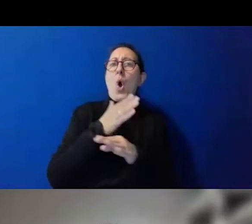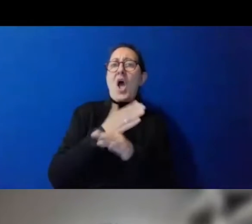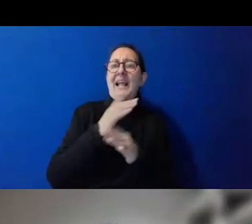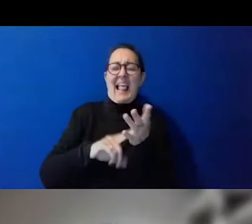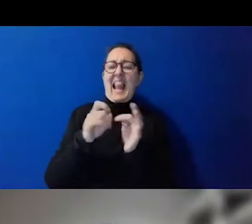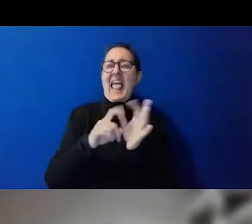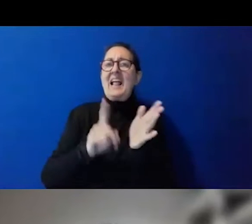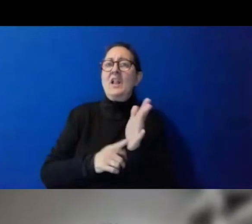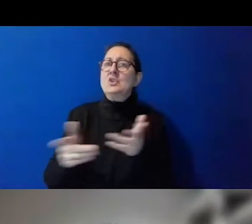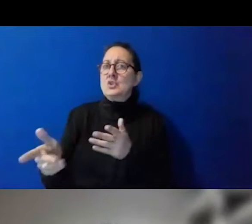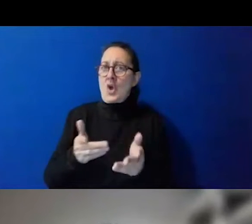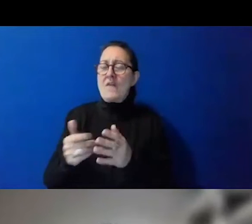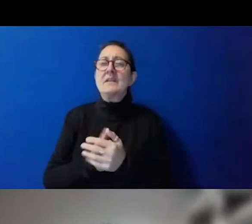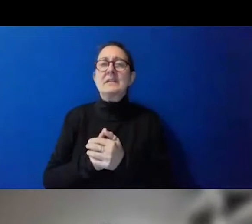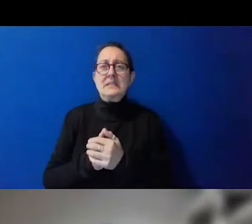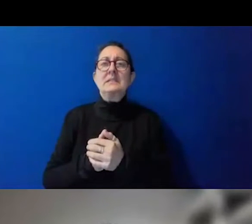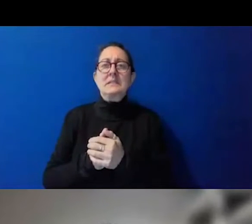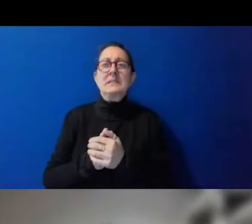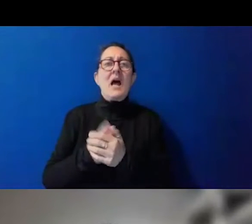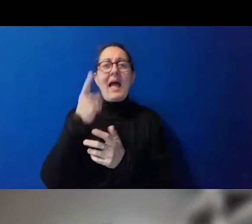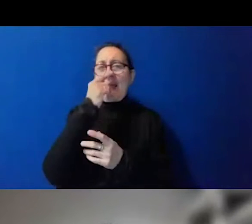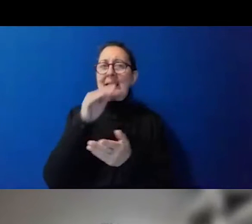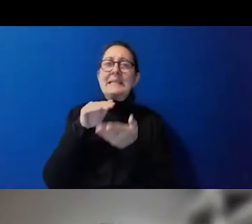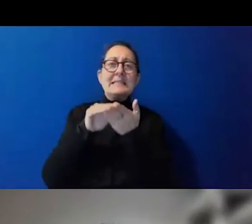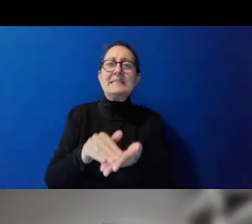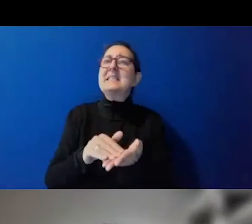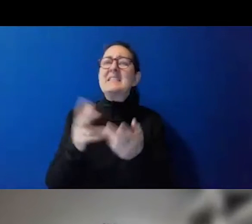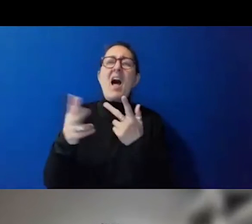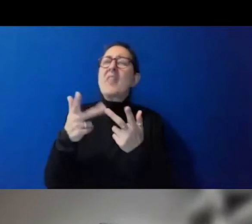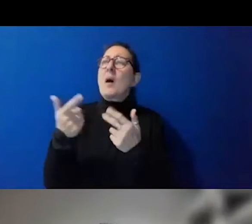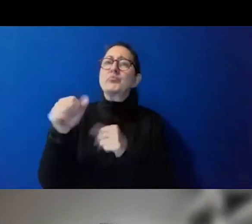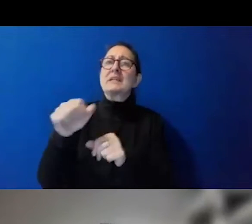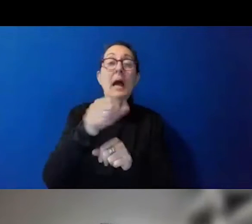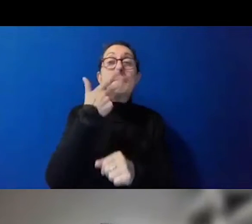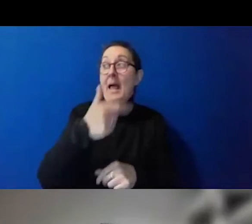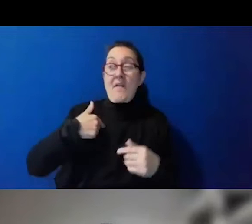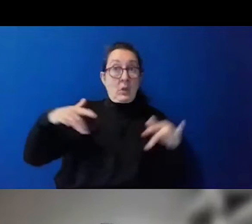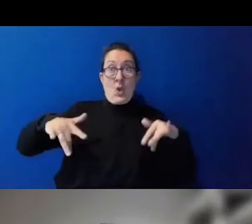General protections and that is kind of in the realm of you haven't lost your job but something